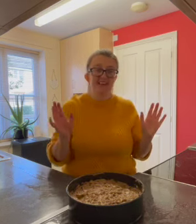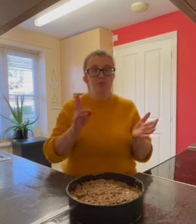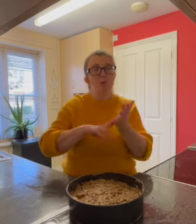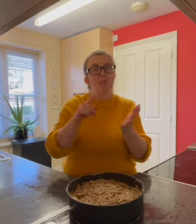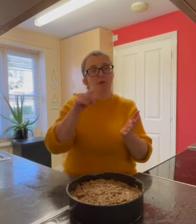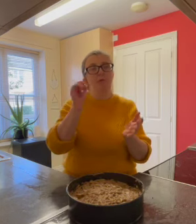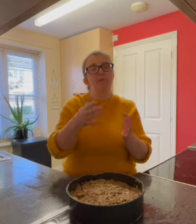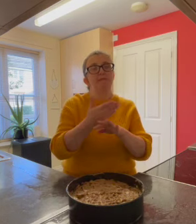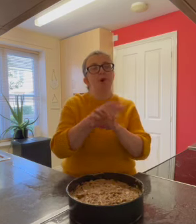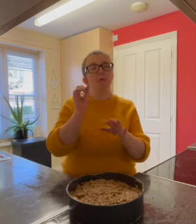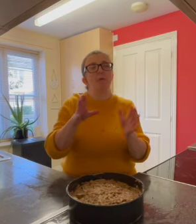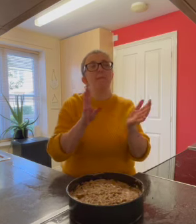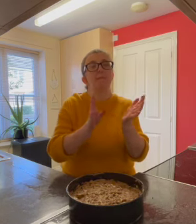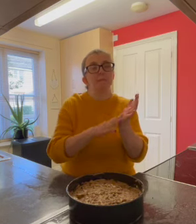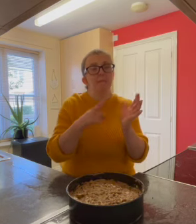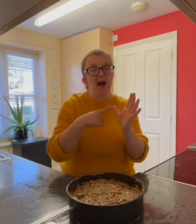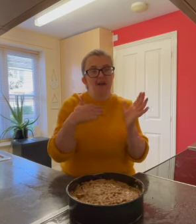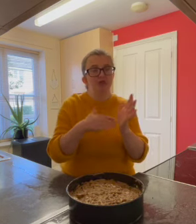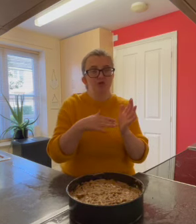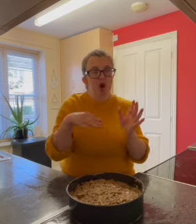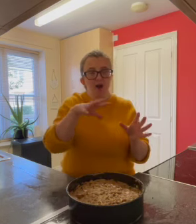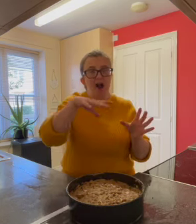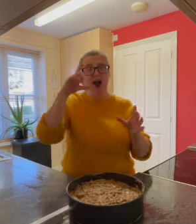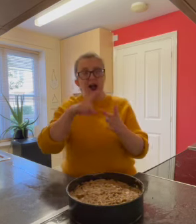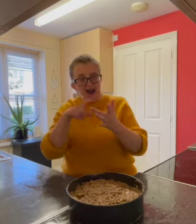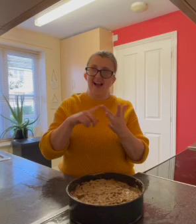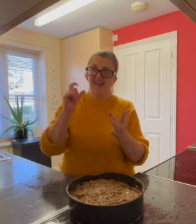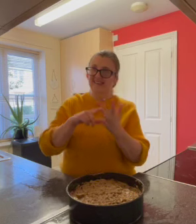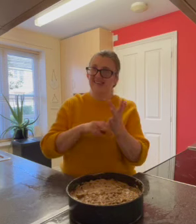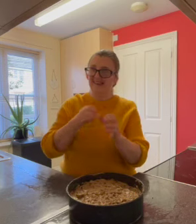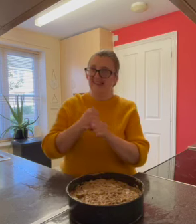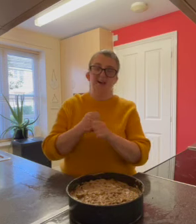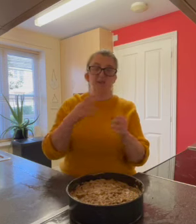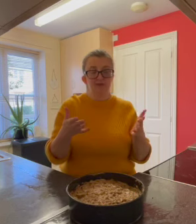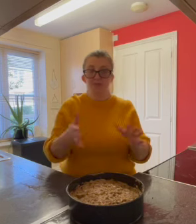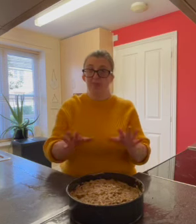normally you put this before putting marzipan and then icing...